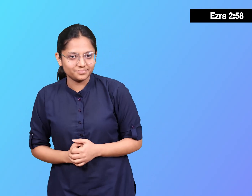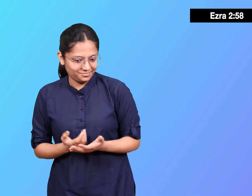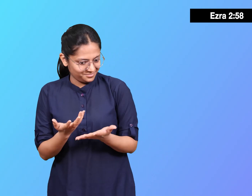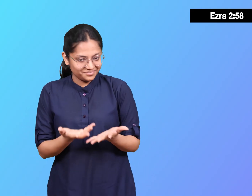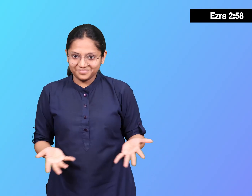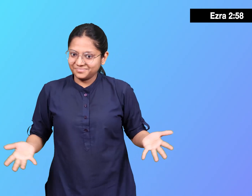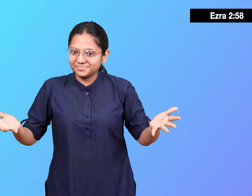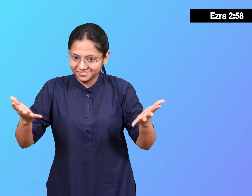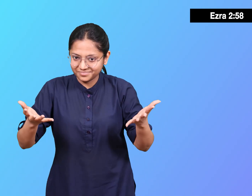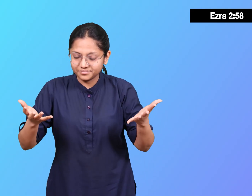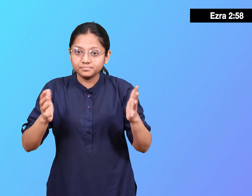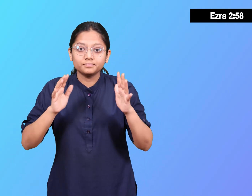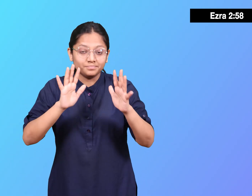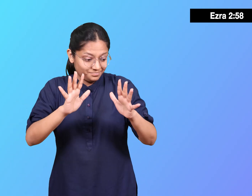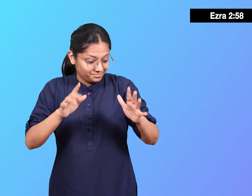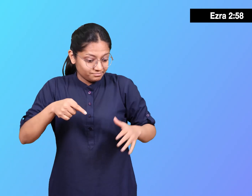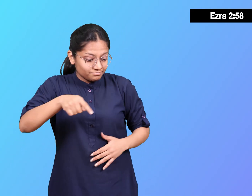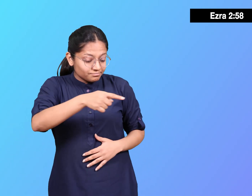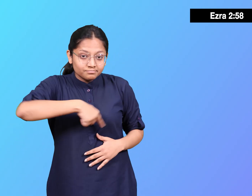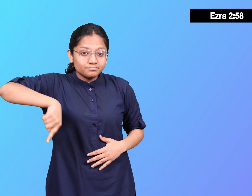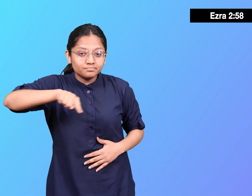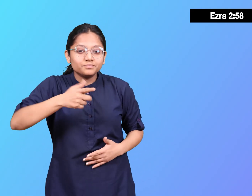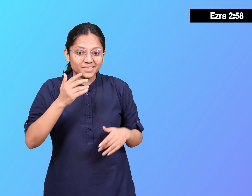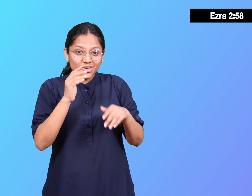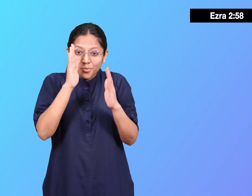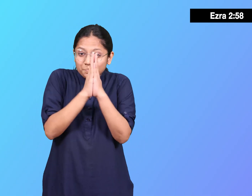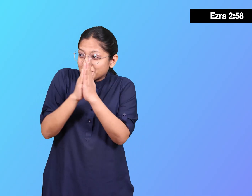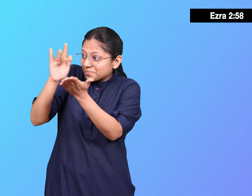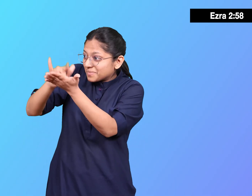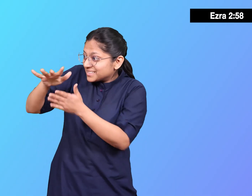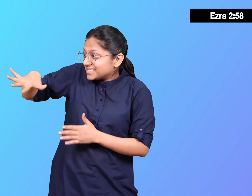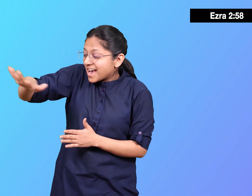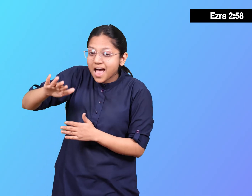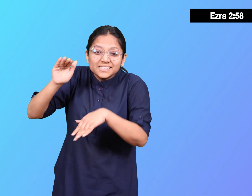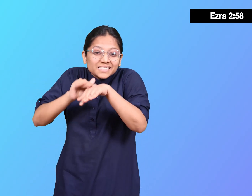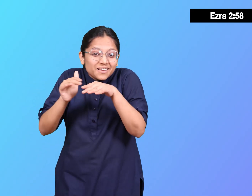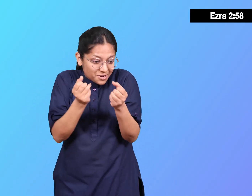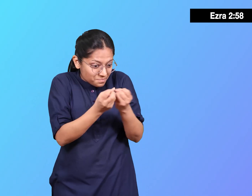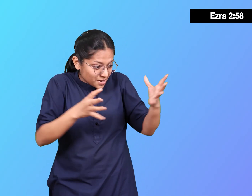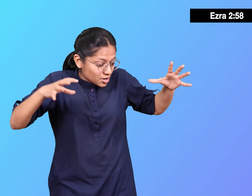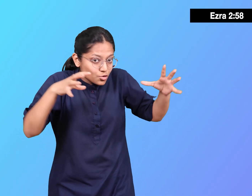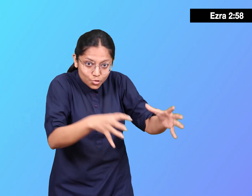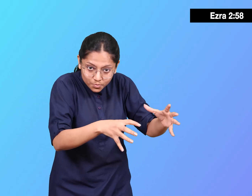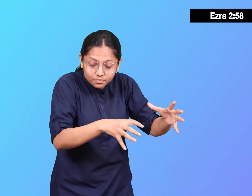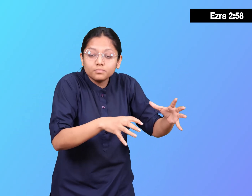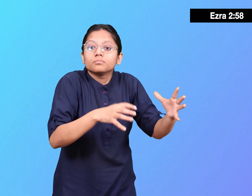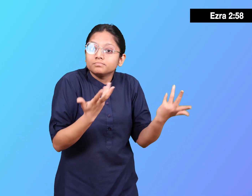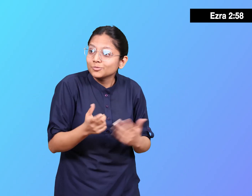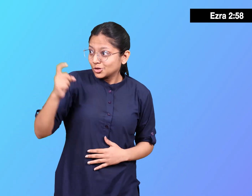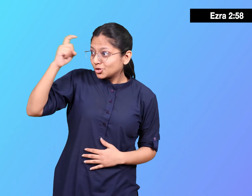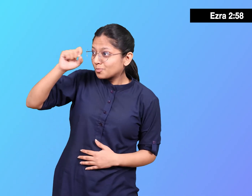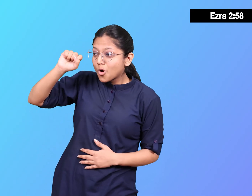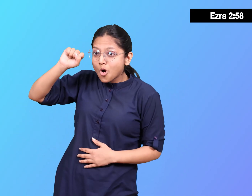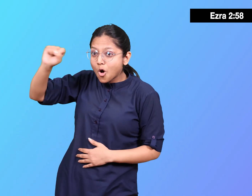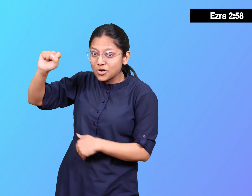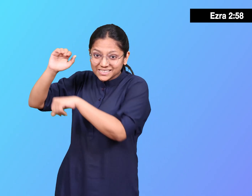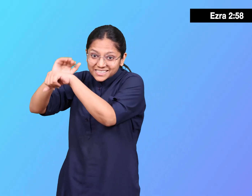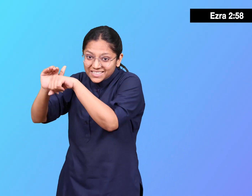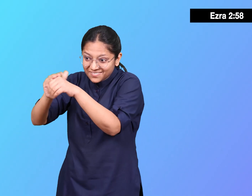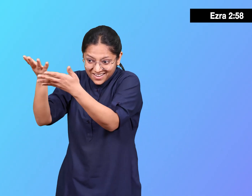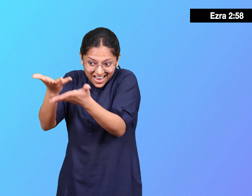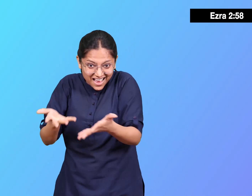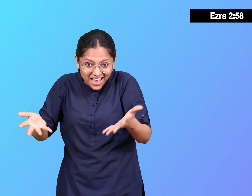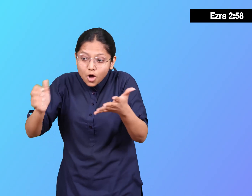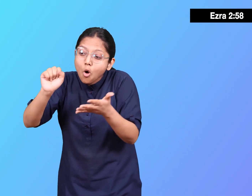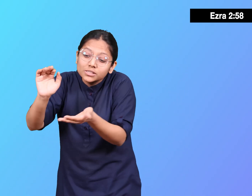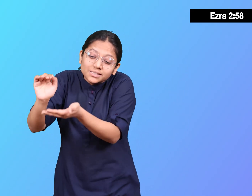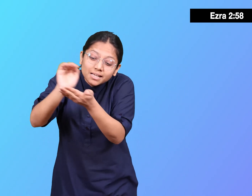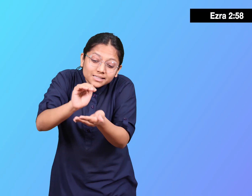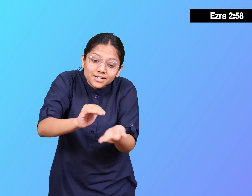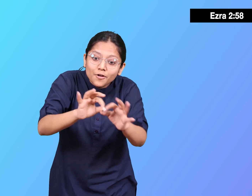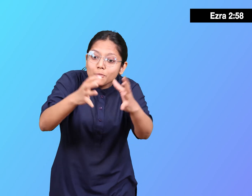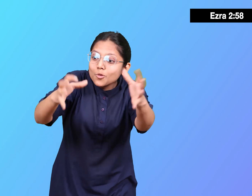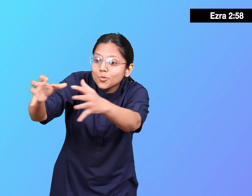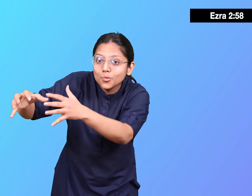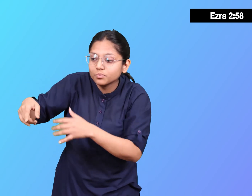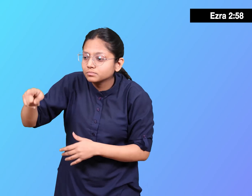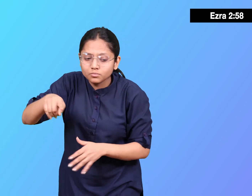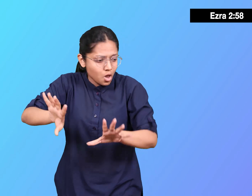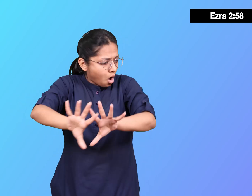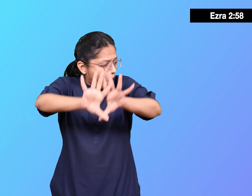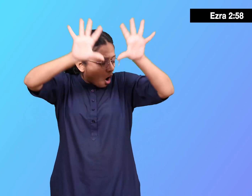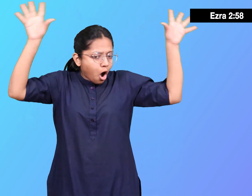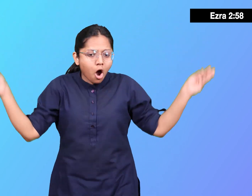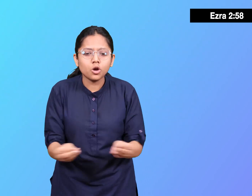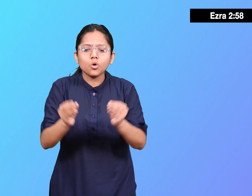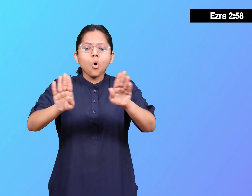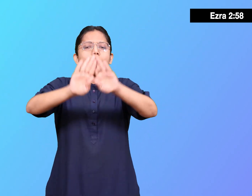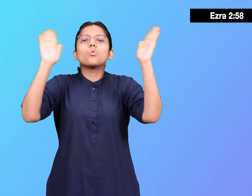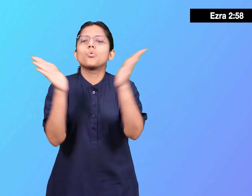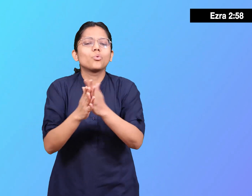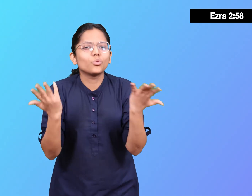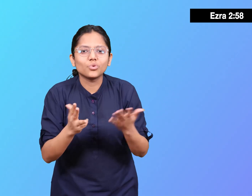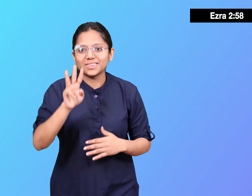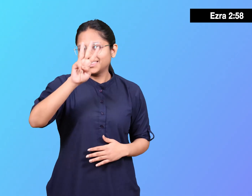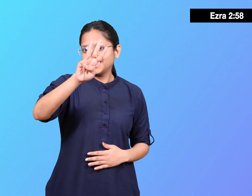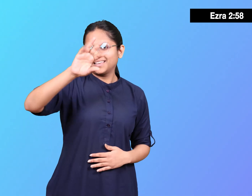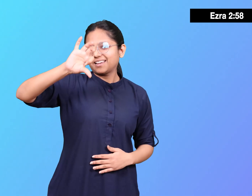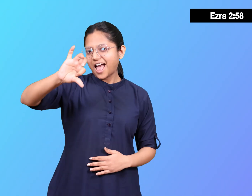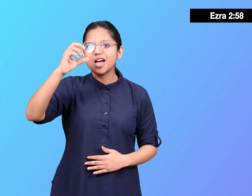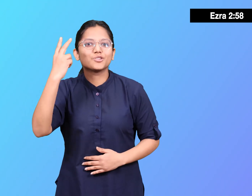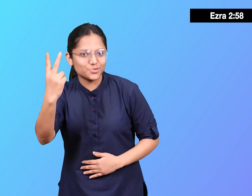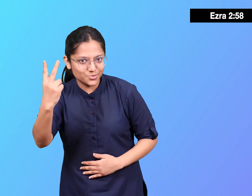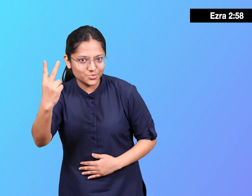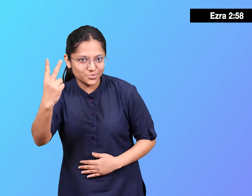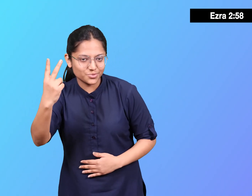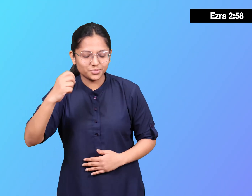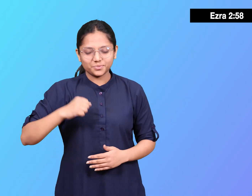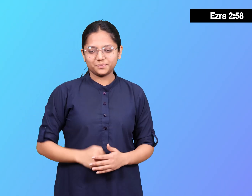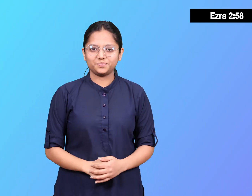The total of the descendants of the Temple servants and of Solomon’s servants: 392